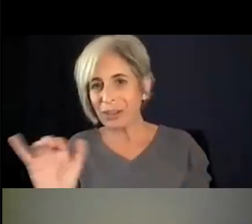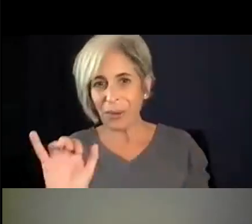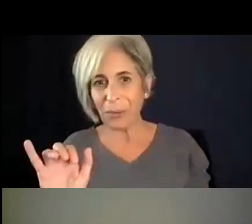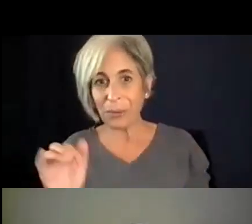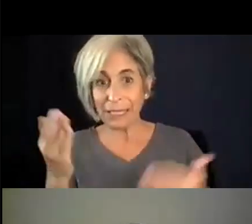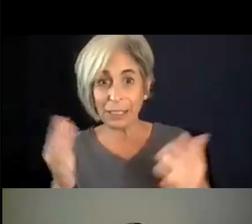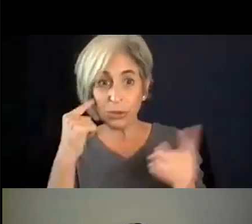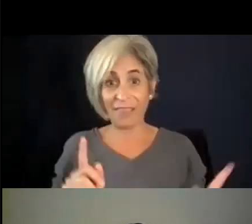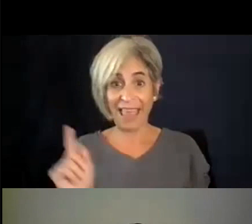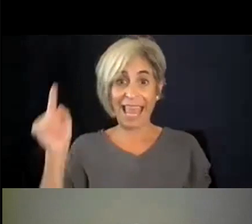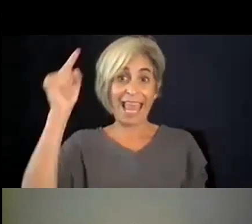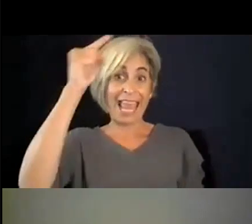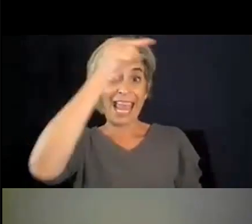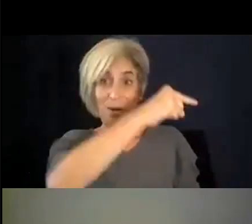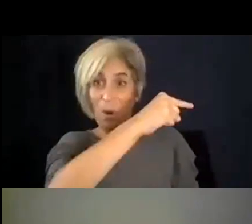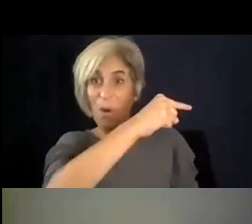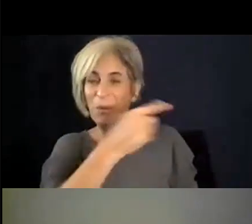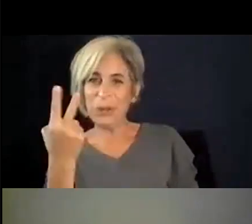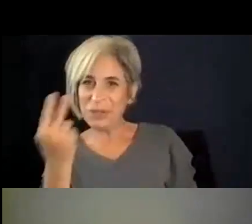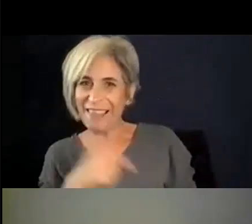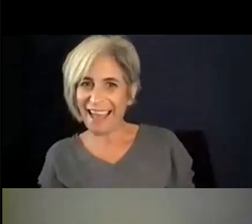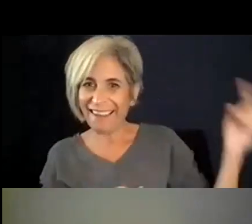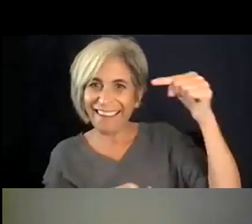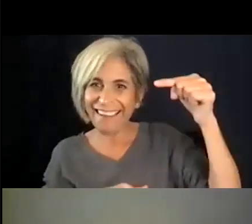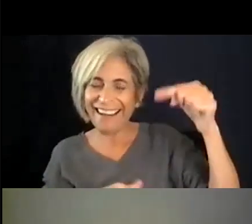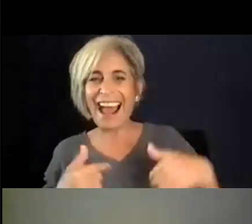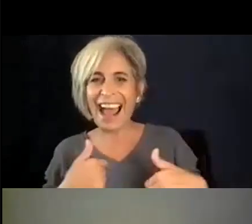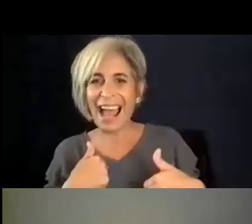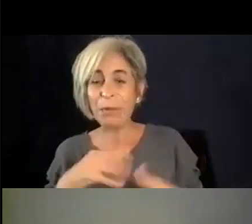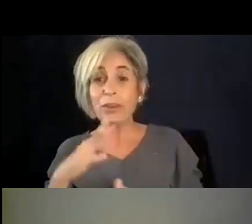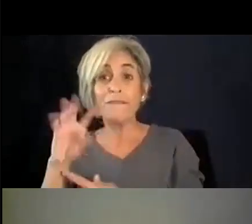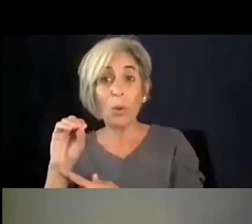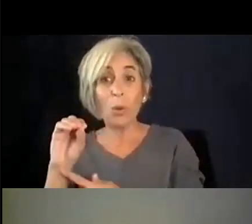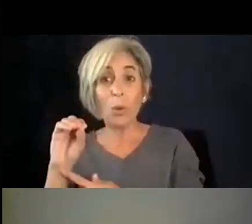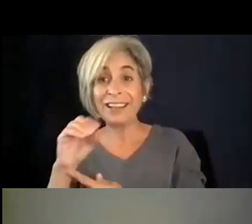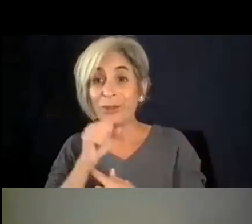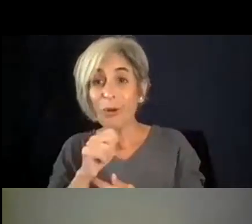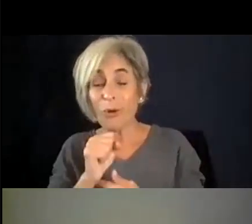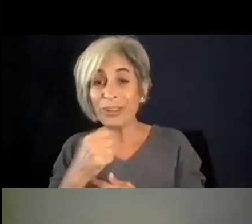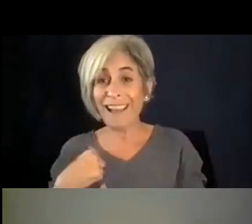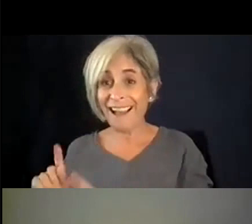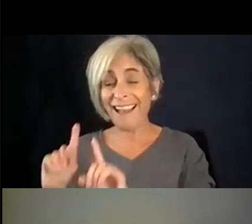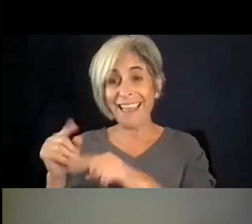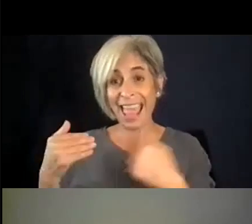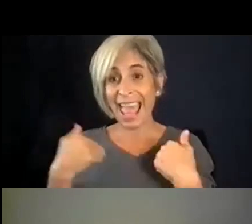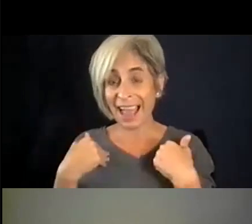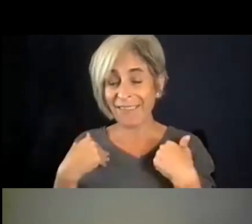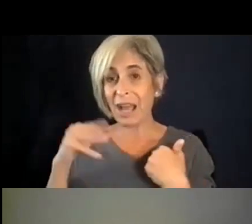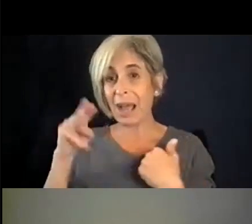arrow is pointing on your screen, that I learned at 40 years old, I have moderate sensor neural hearing loss.